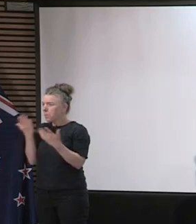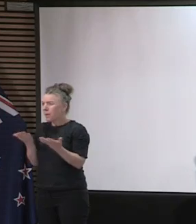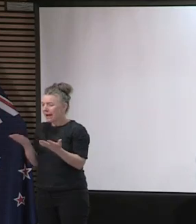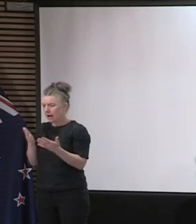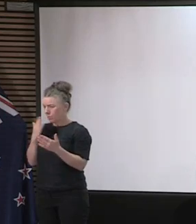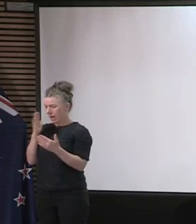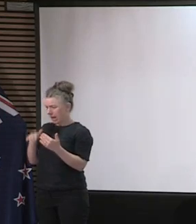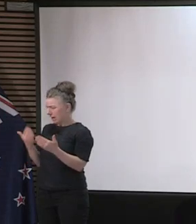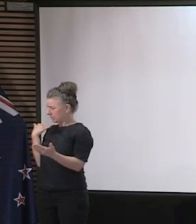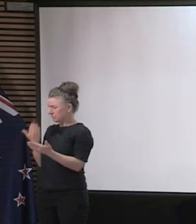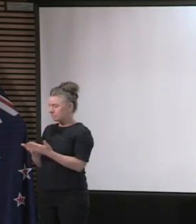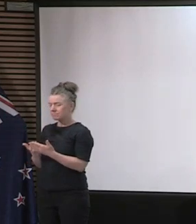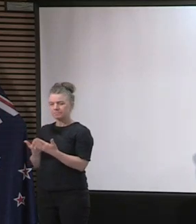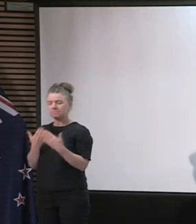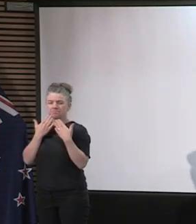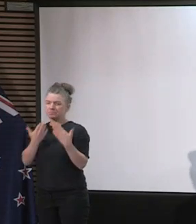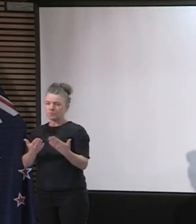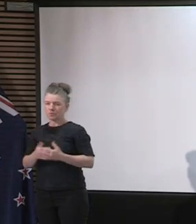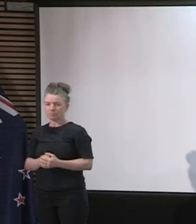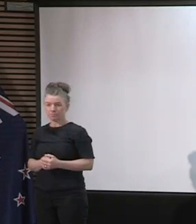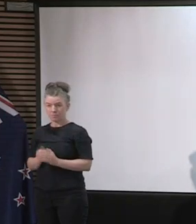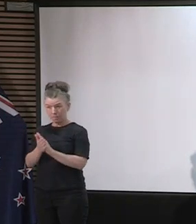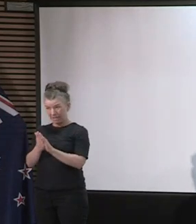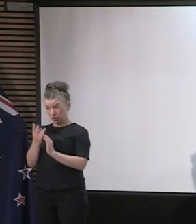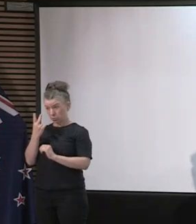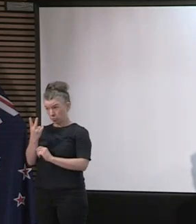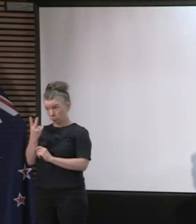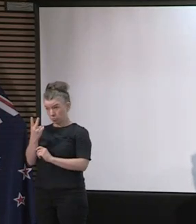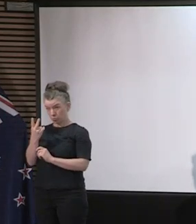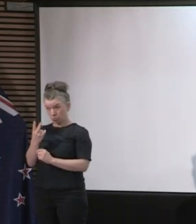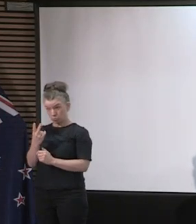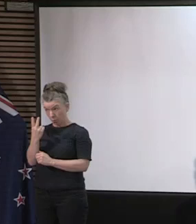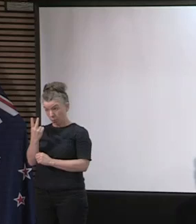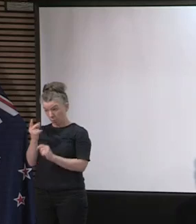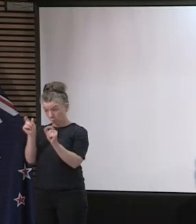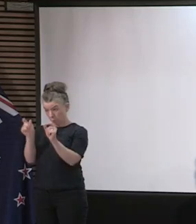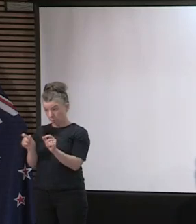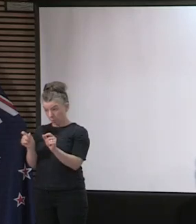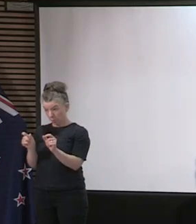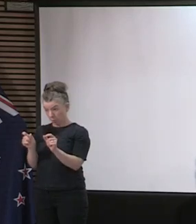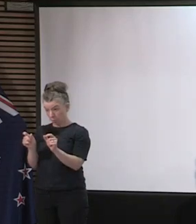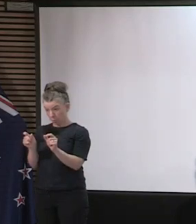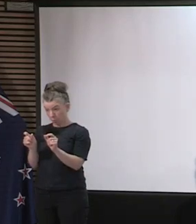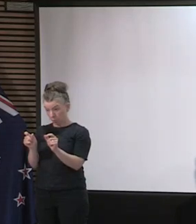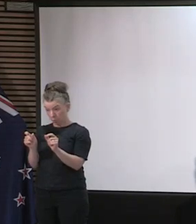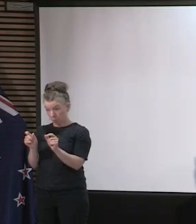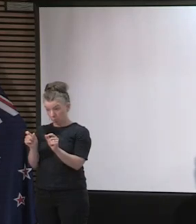I can't say off... Exactly, but we will find out that information